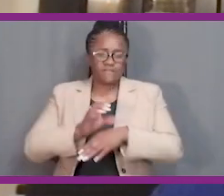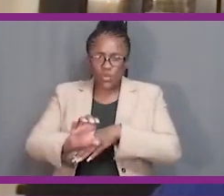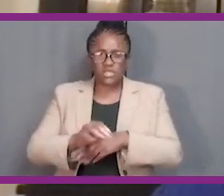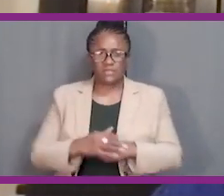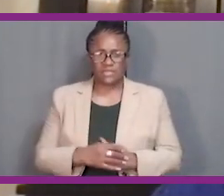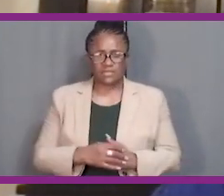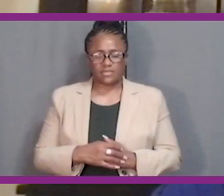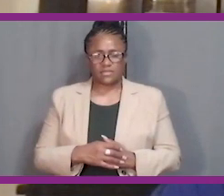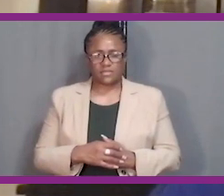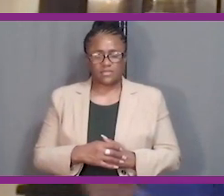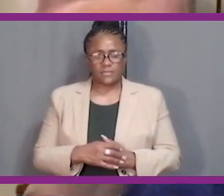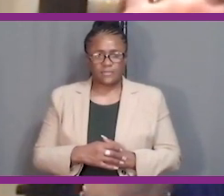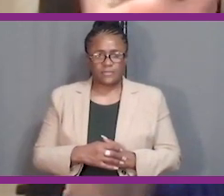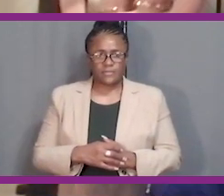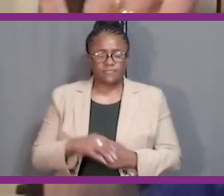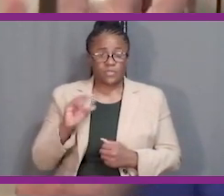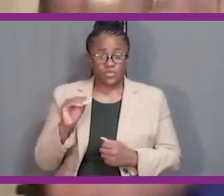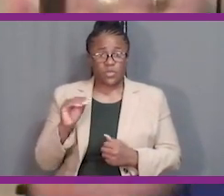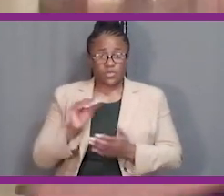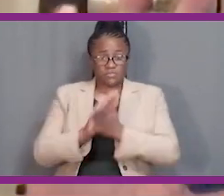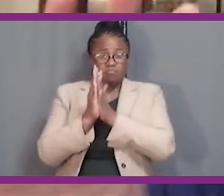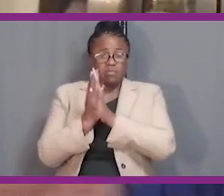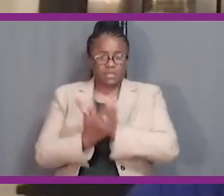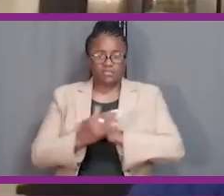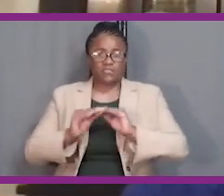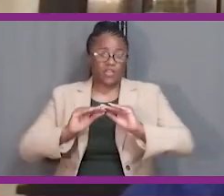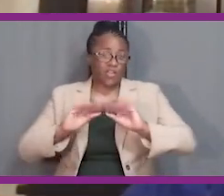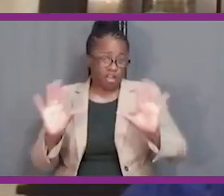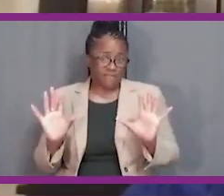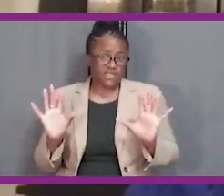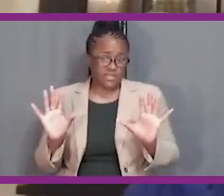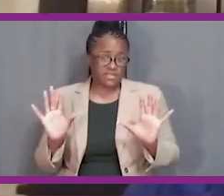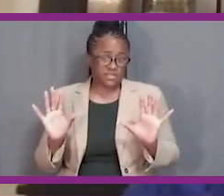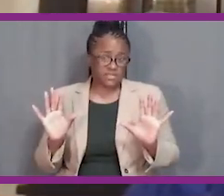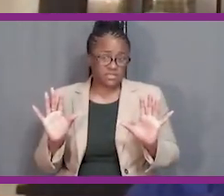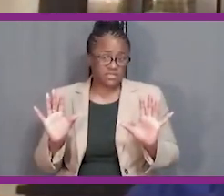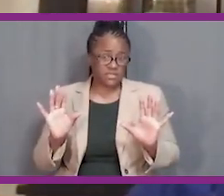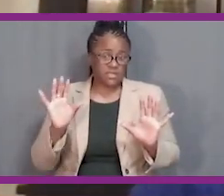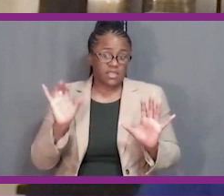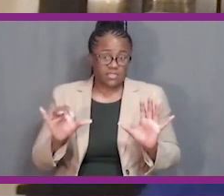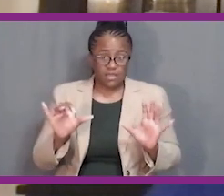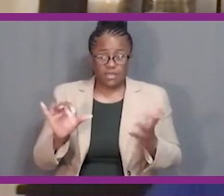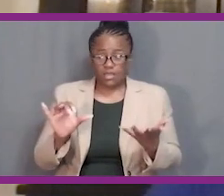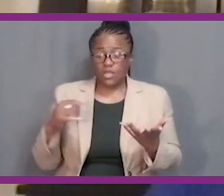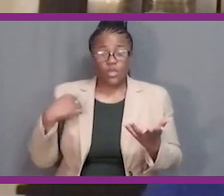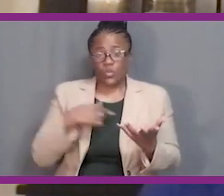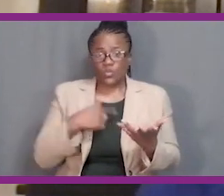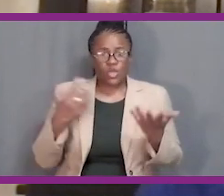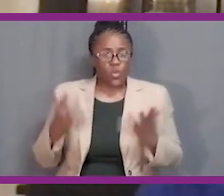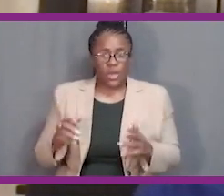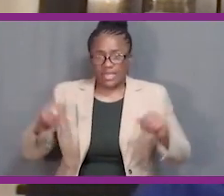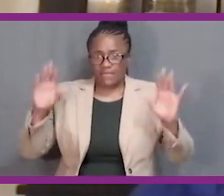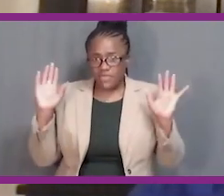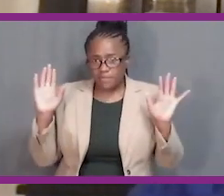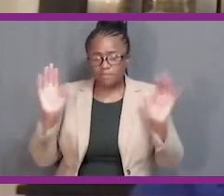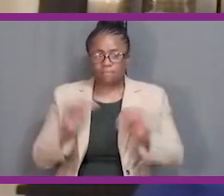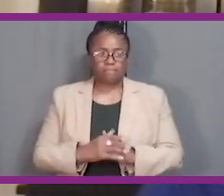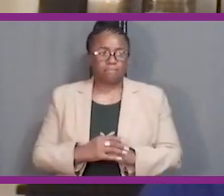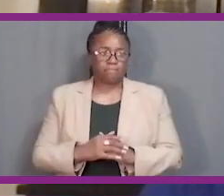that while we don't want to give up our rights, we certainly don't want to back away from what